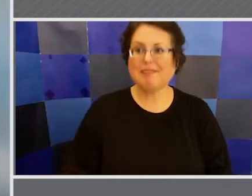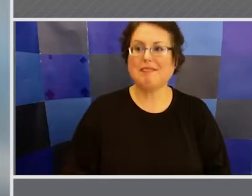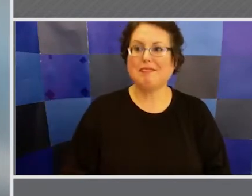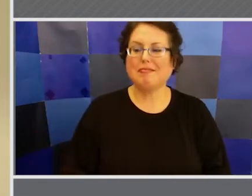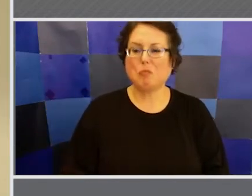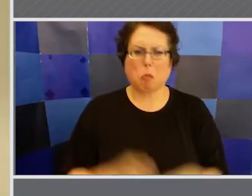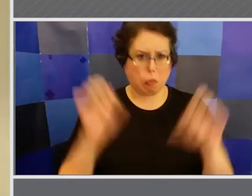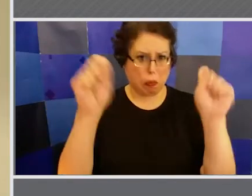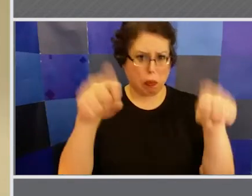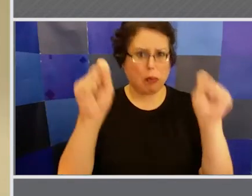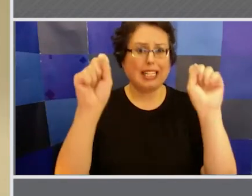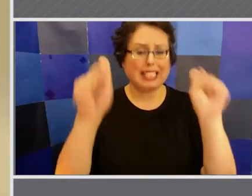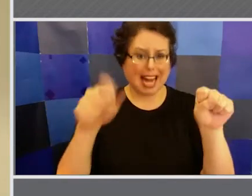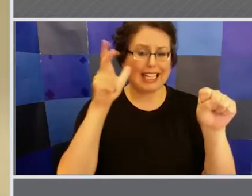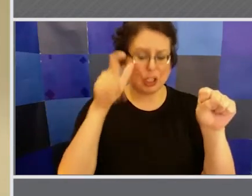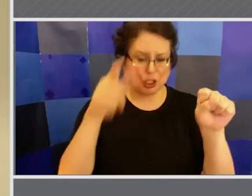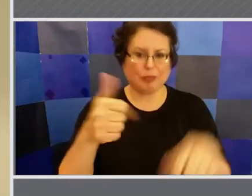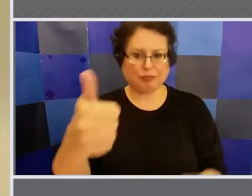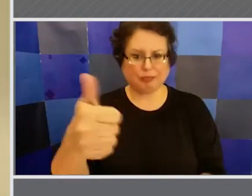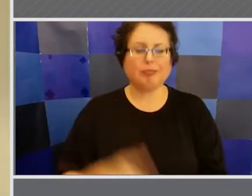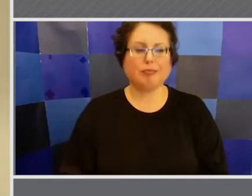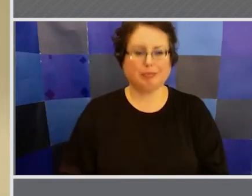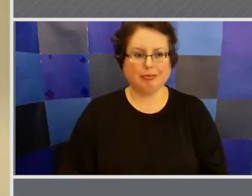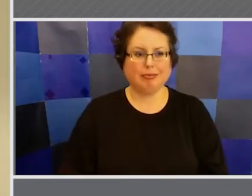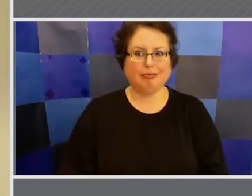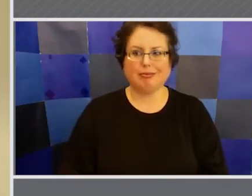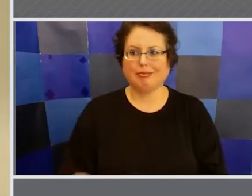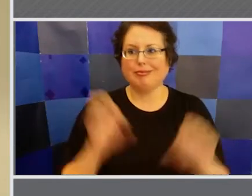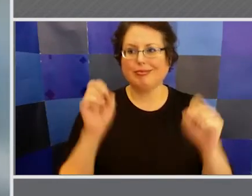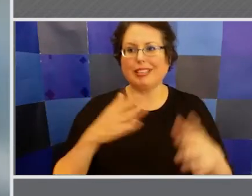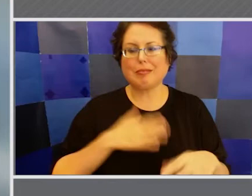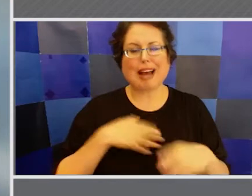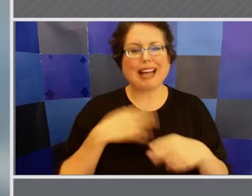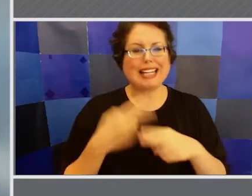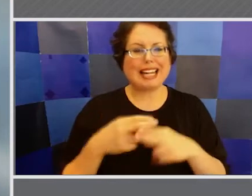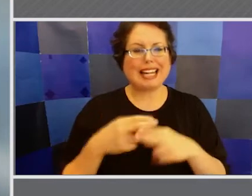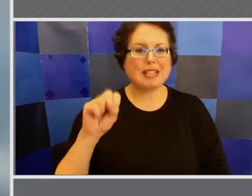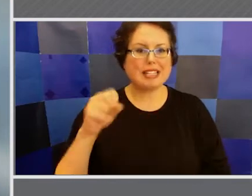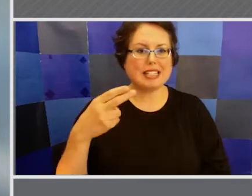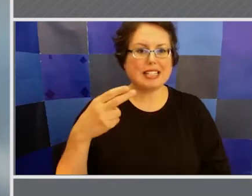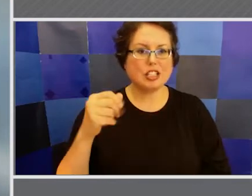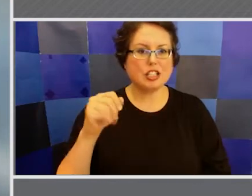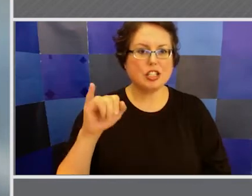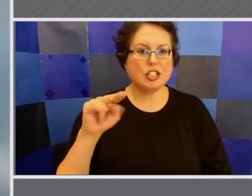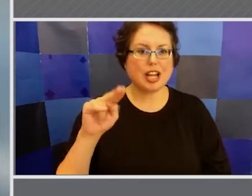My name is Shane Emad and I'm the assistant director of housing lending era.